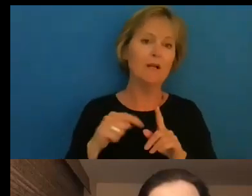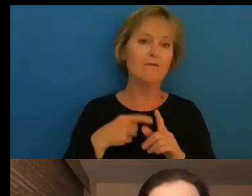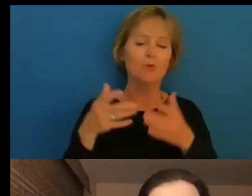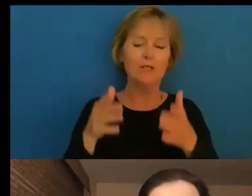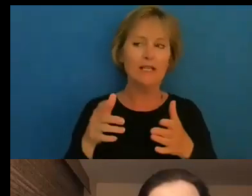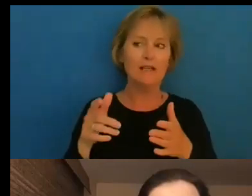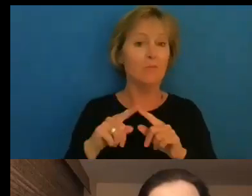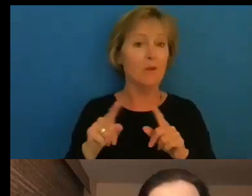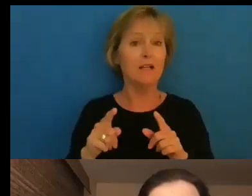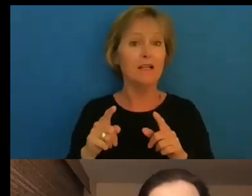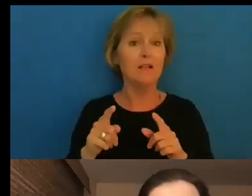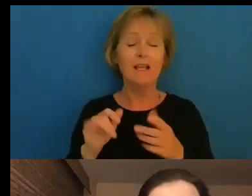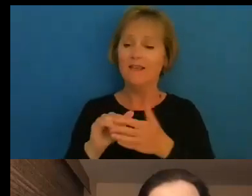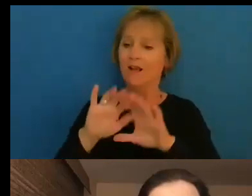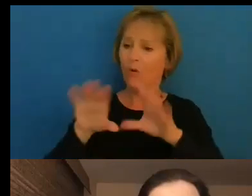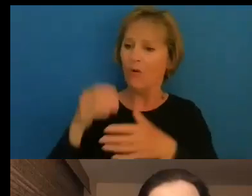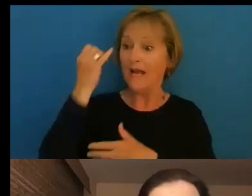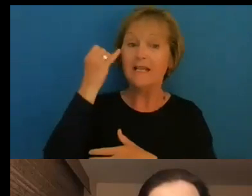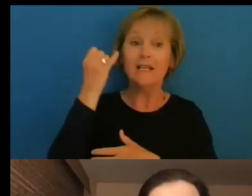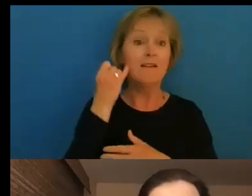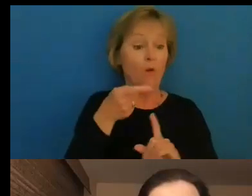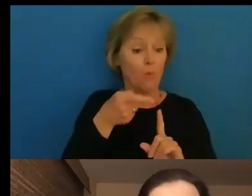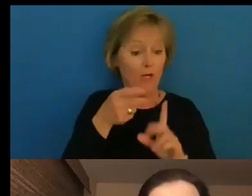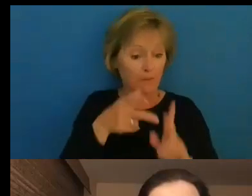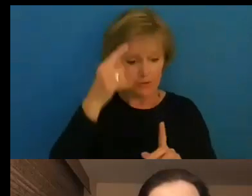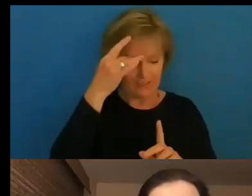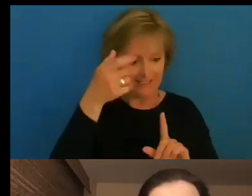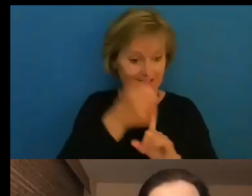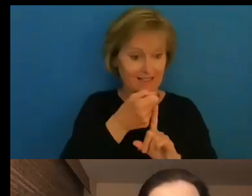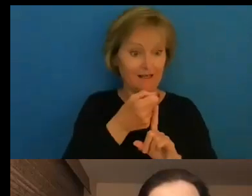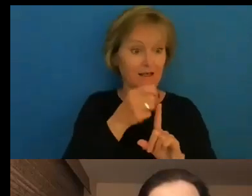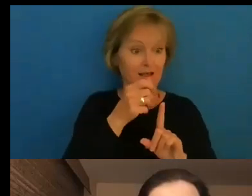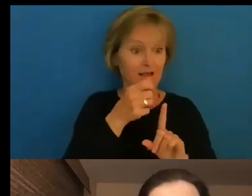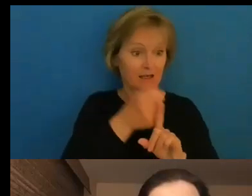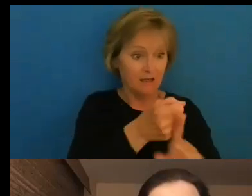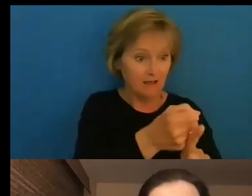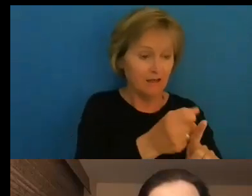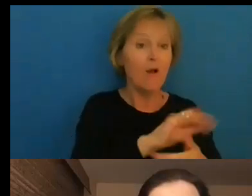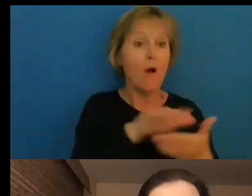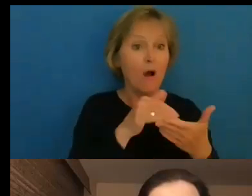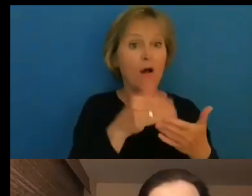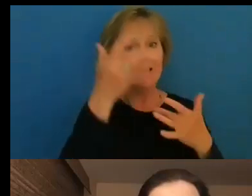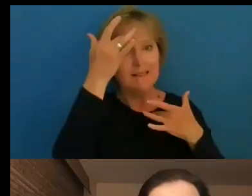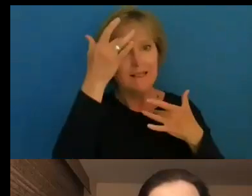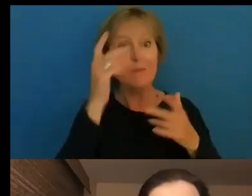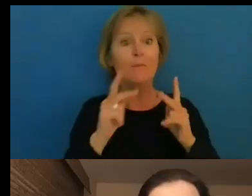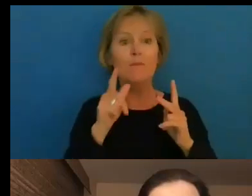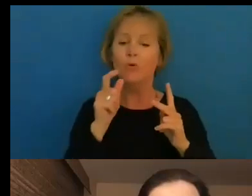But like, it's that whole thing, if one person gets sick, we all get sick, but people who are subscribing to that rugged